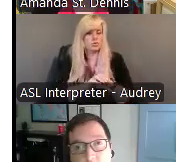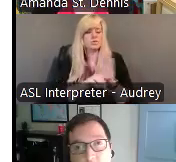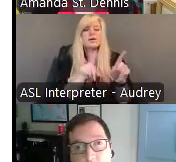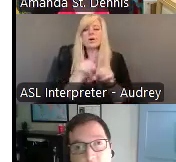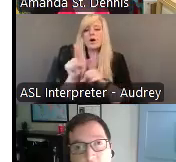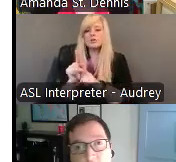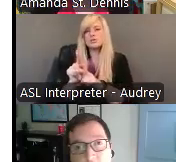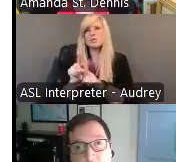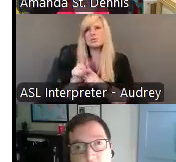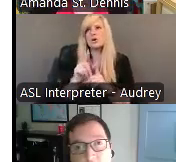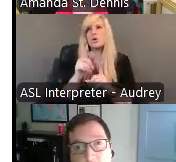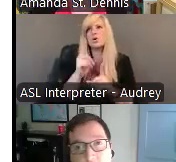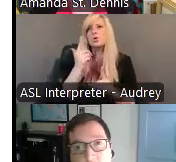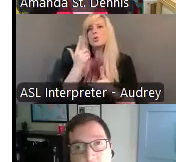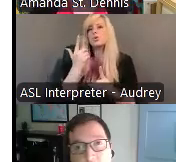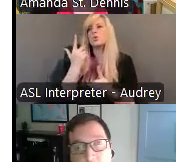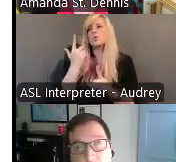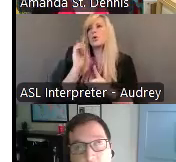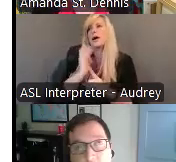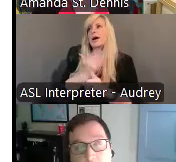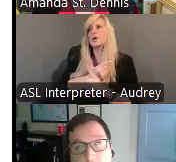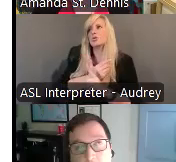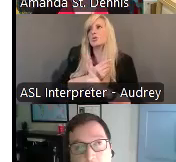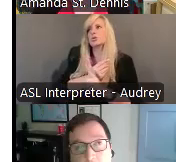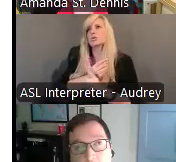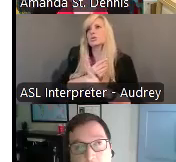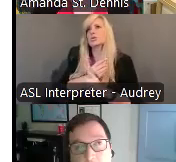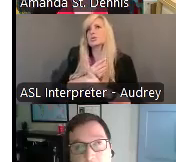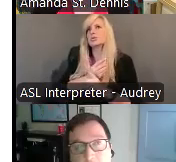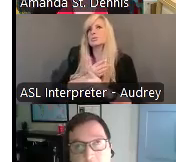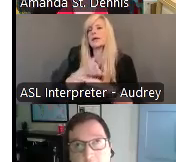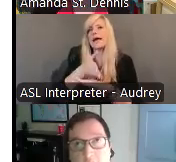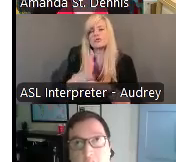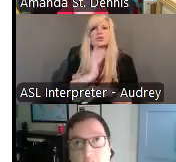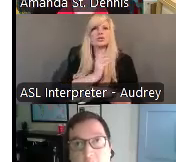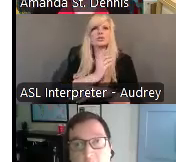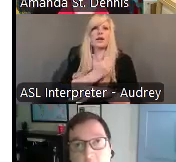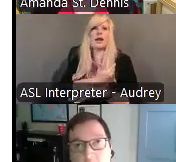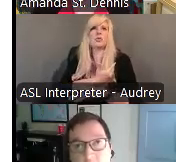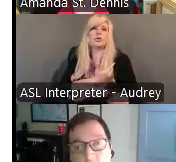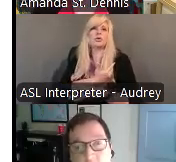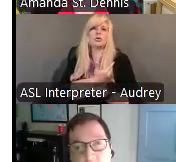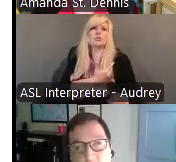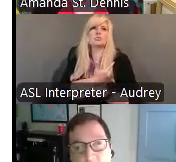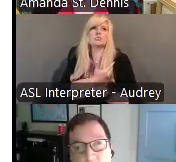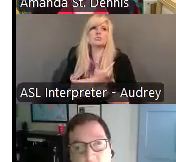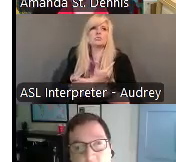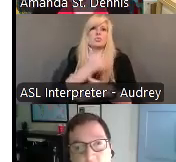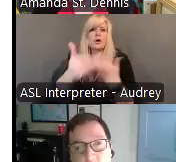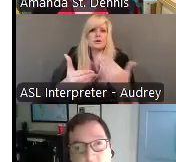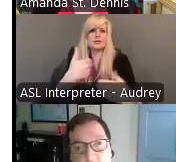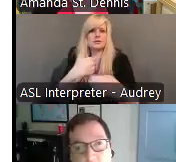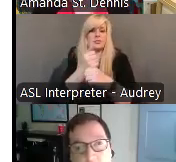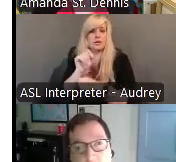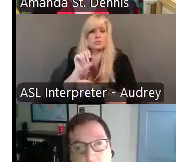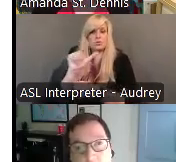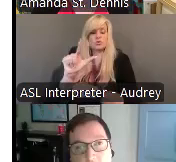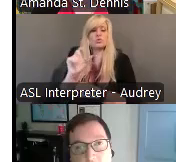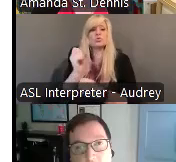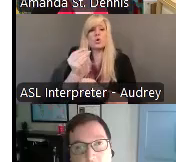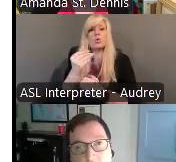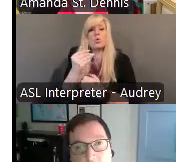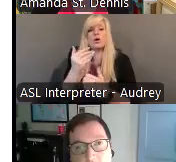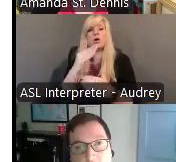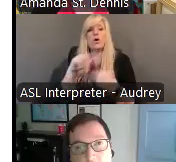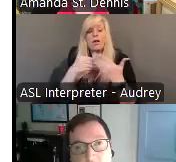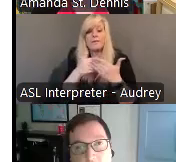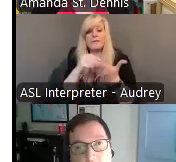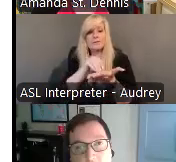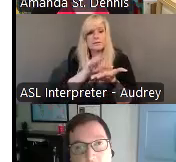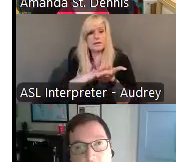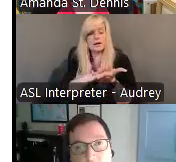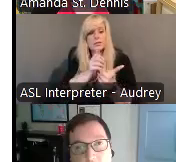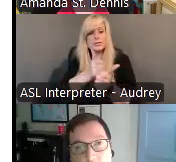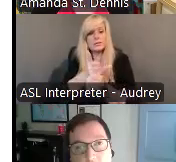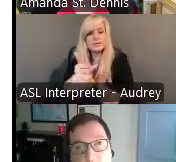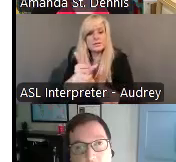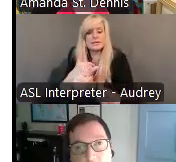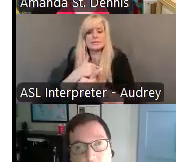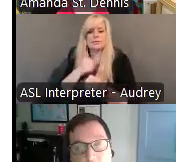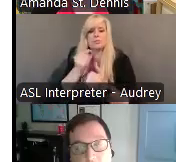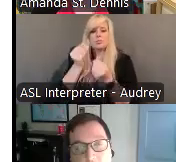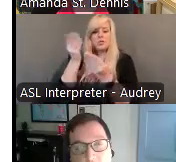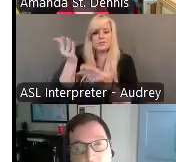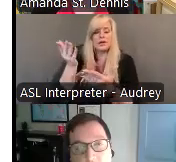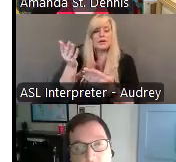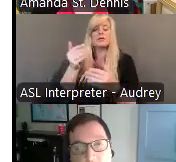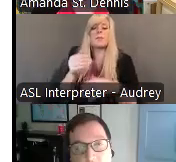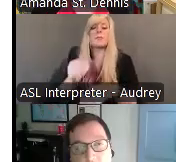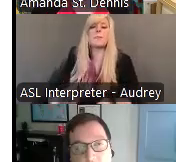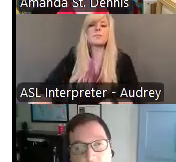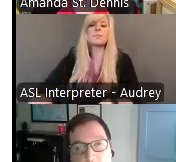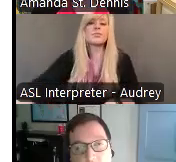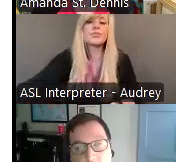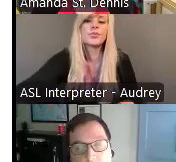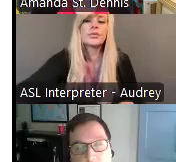out of our creation of this tool. I have been providing all the document update and teaching